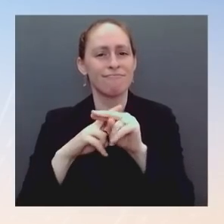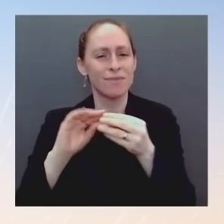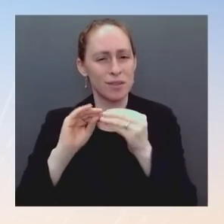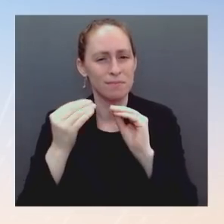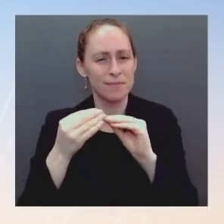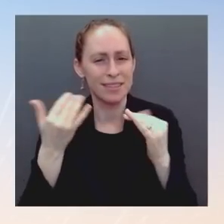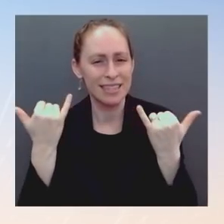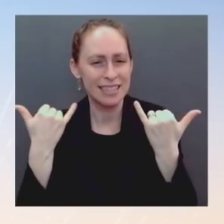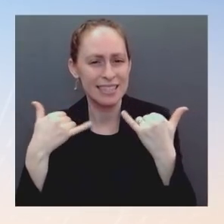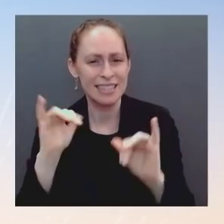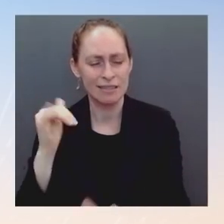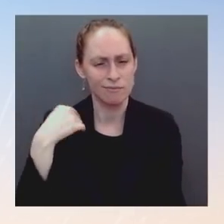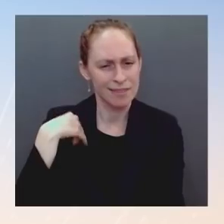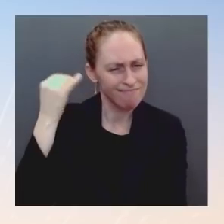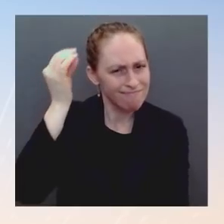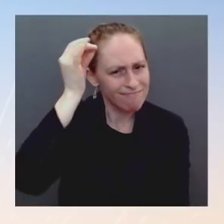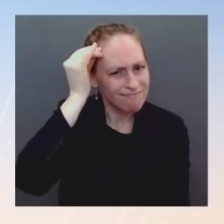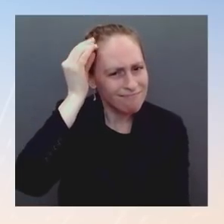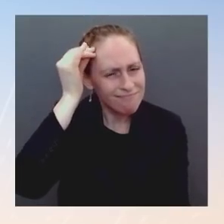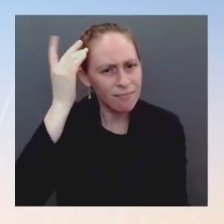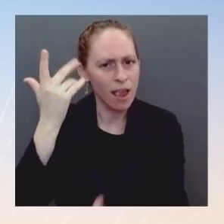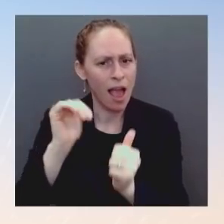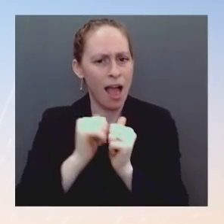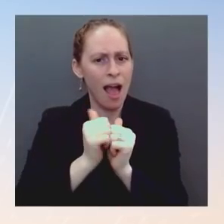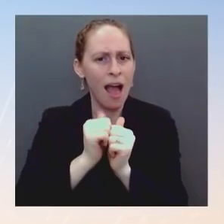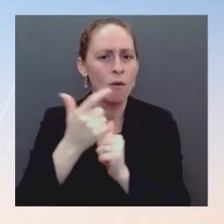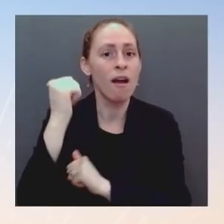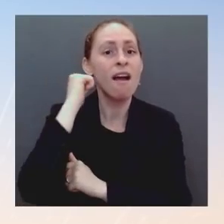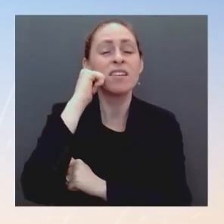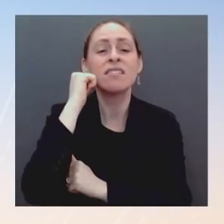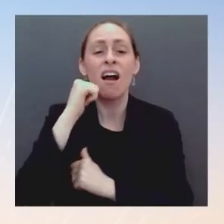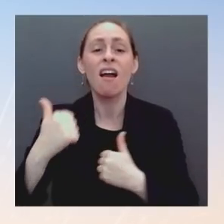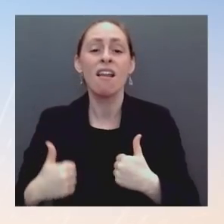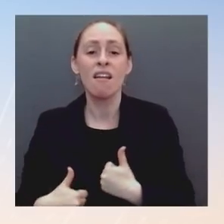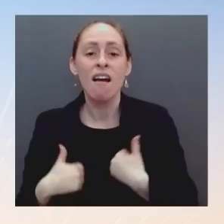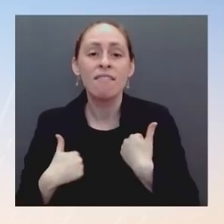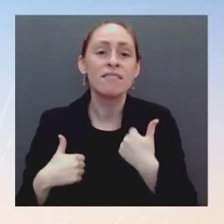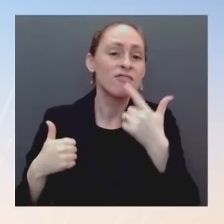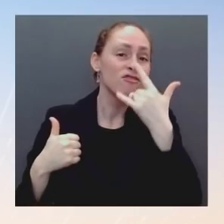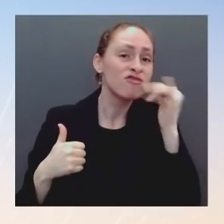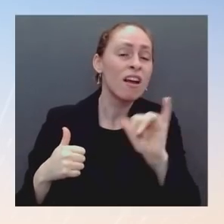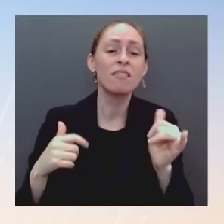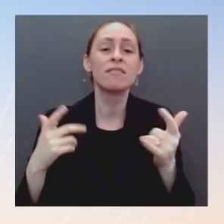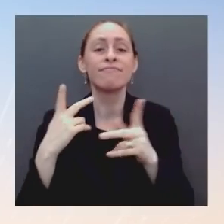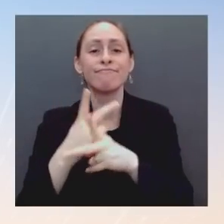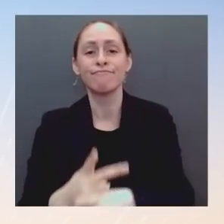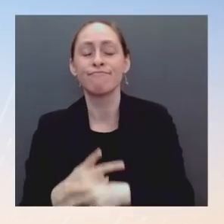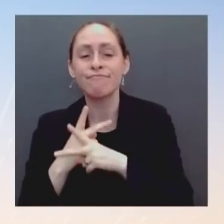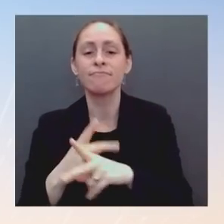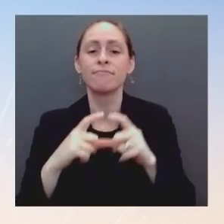And in the President's view, that is not -- that is not living with COVID in a way that it doesn't disrupt your life,